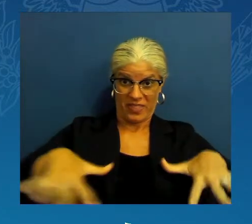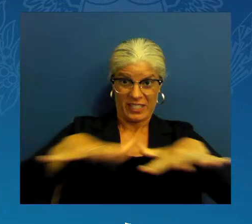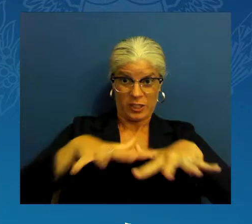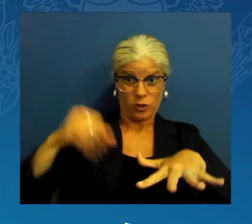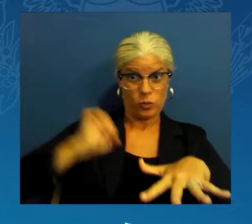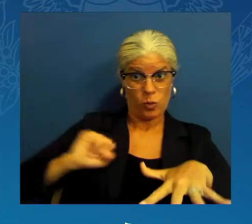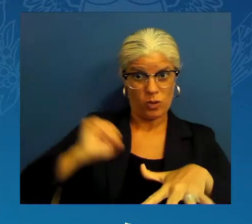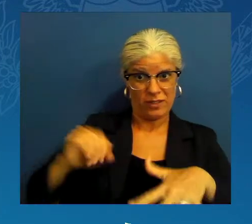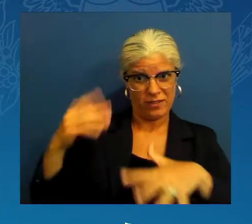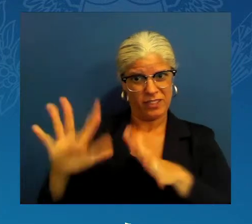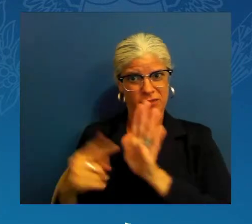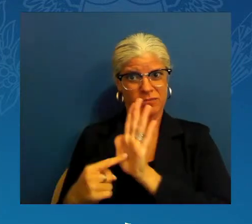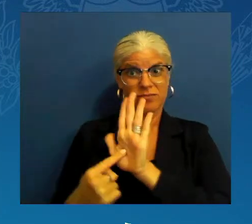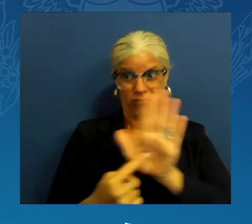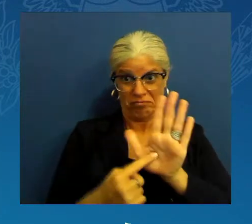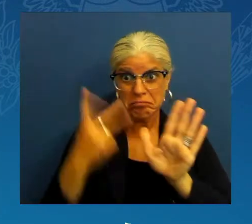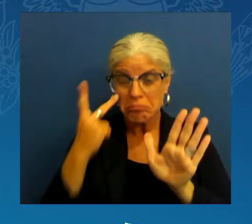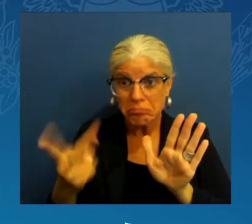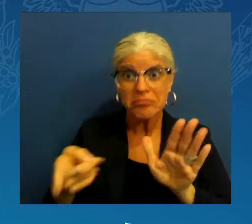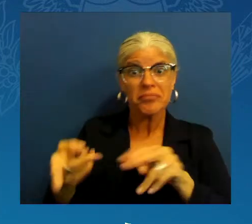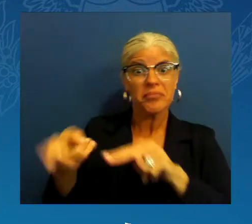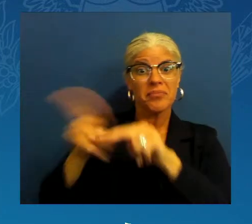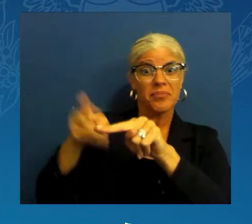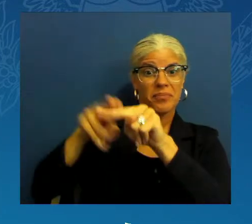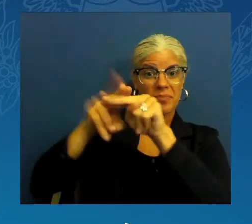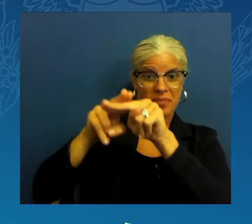I know.